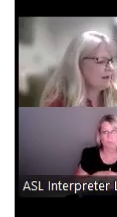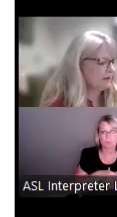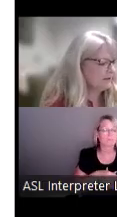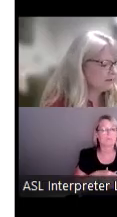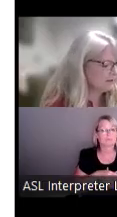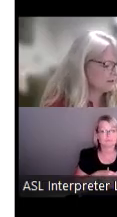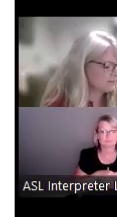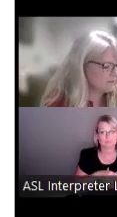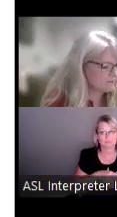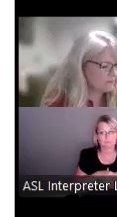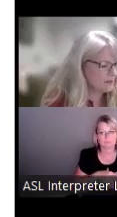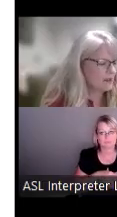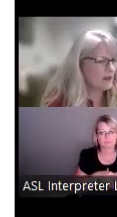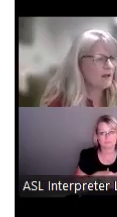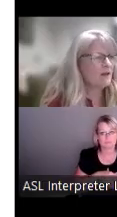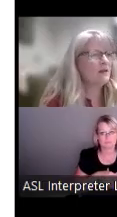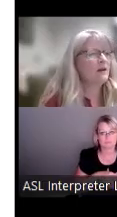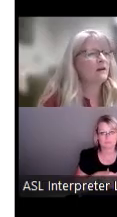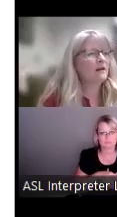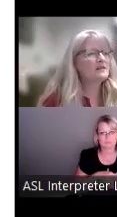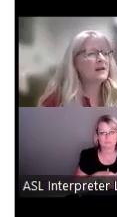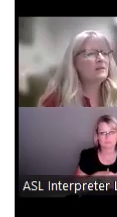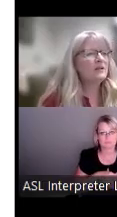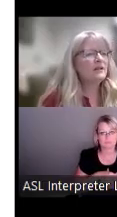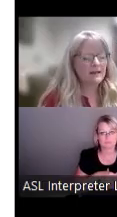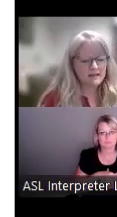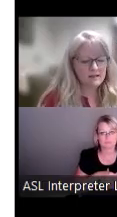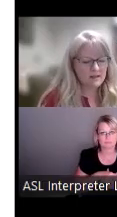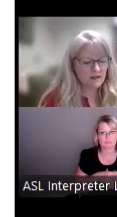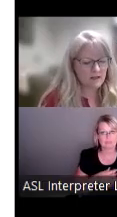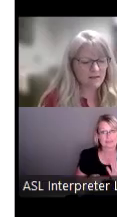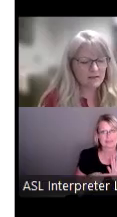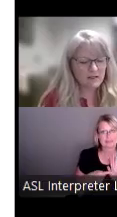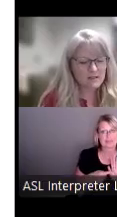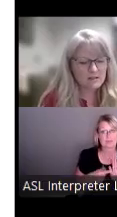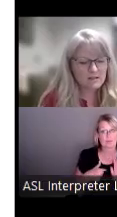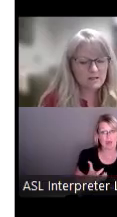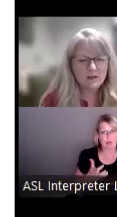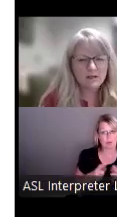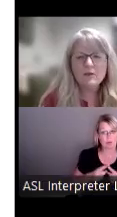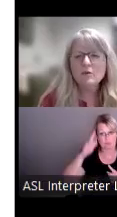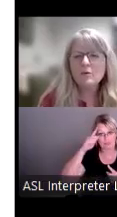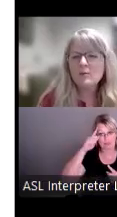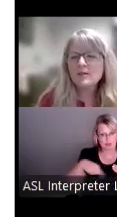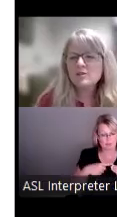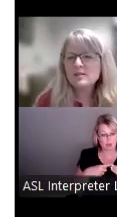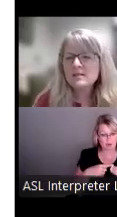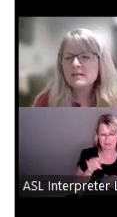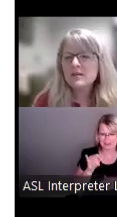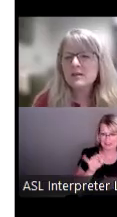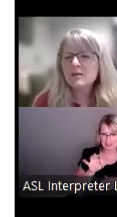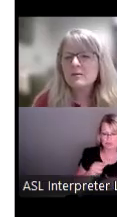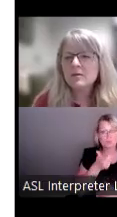and the example I like to think of is if you were watching TV or